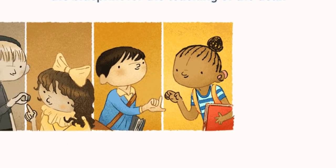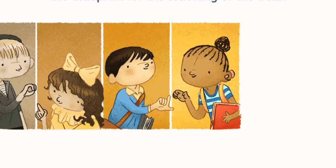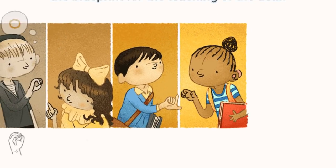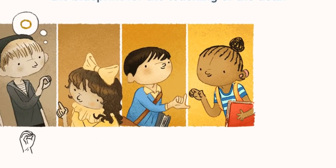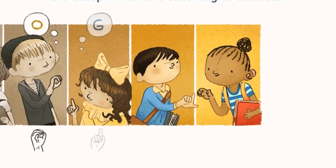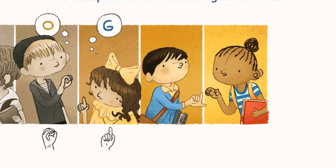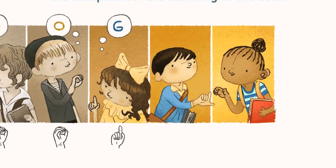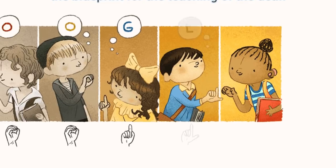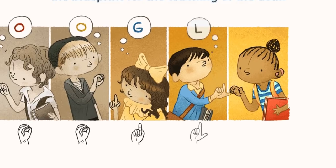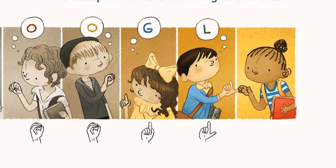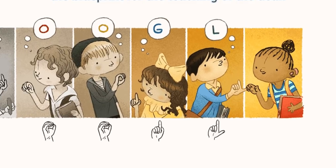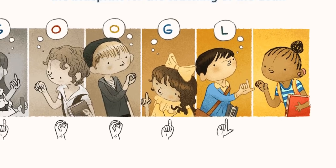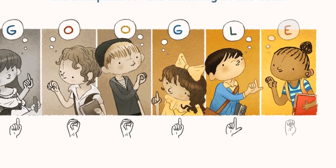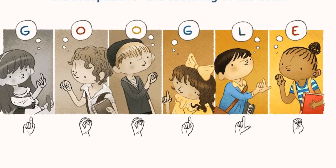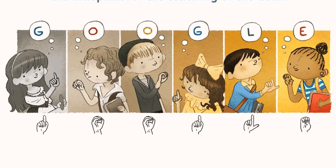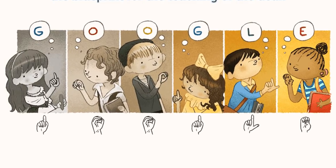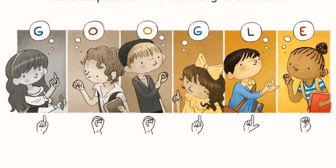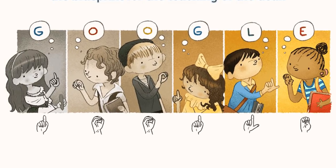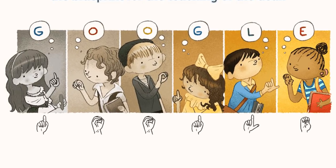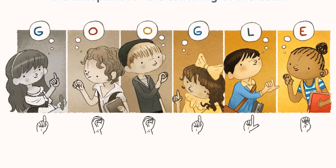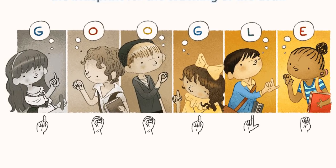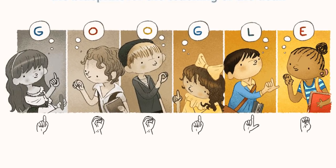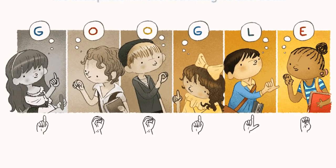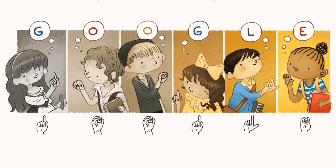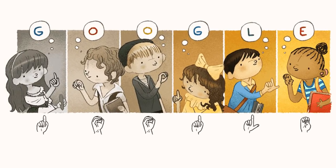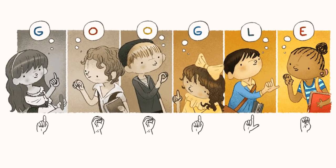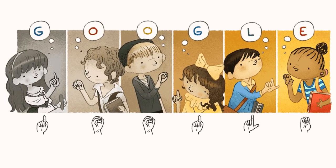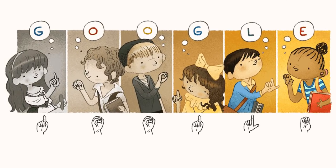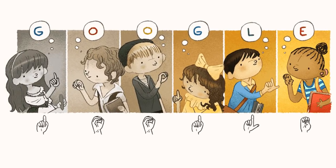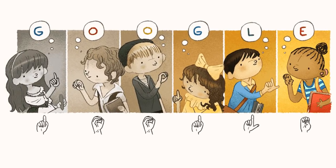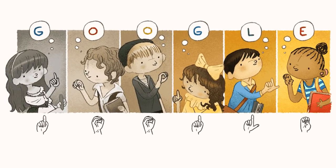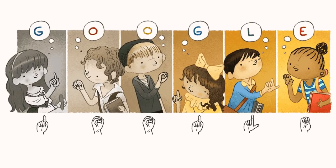the blueprint for the teaching of the deaf.